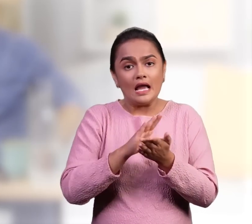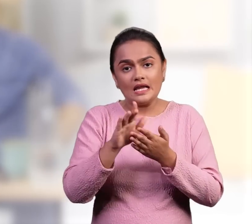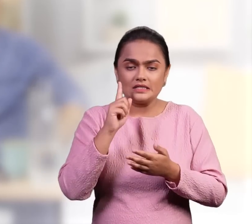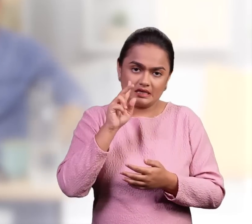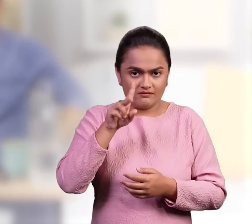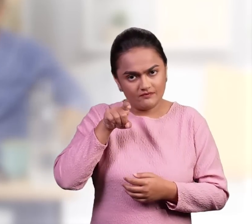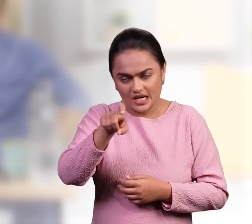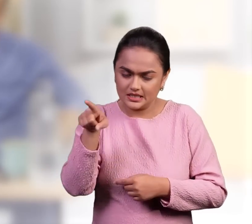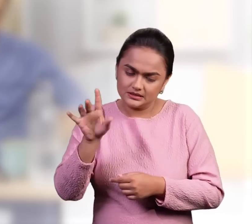HIV is a virus.